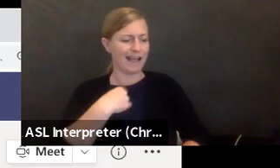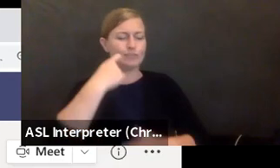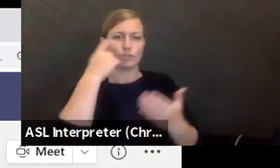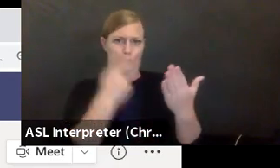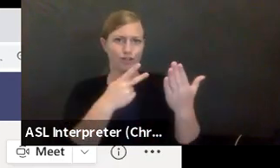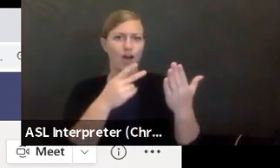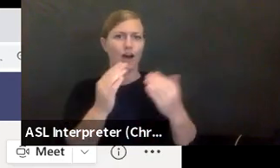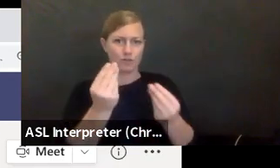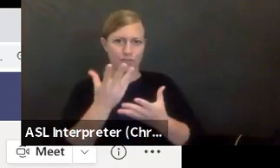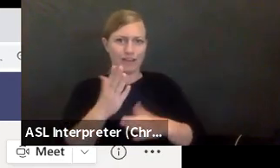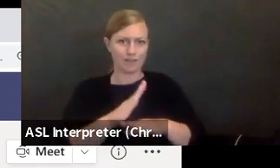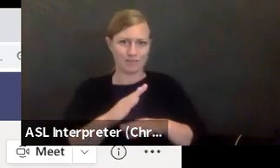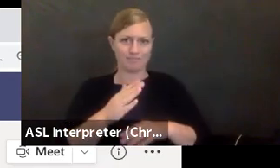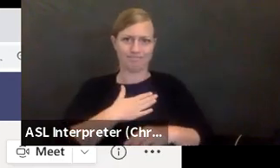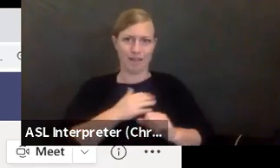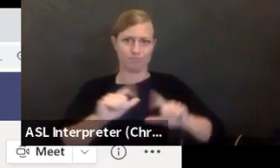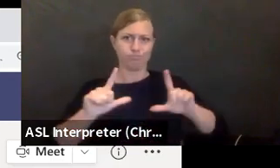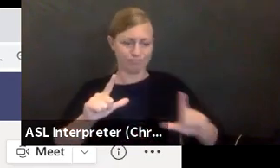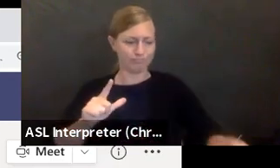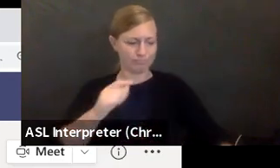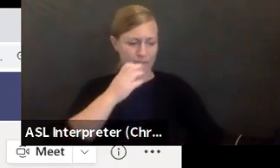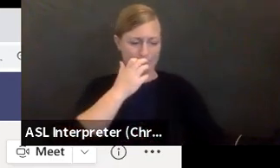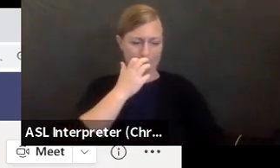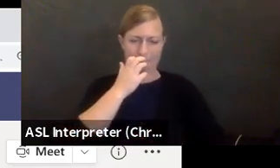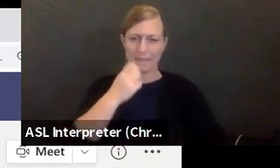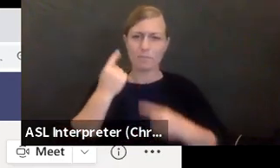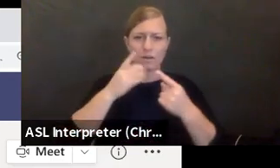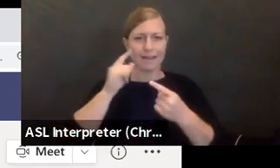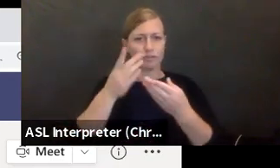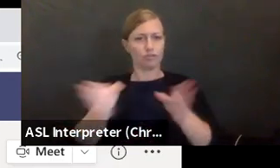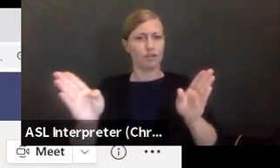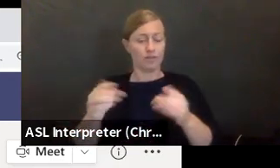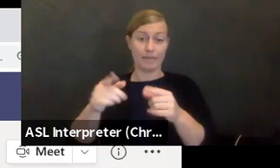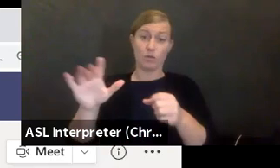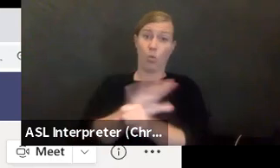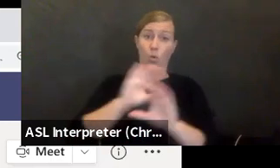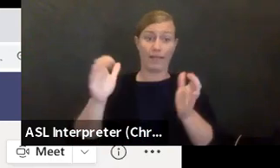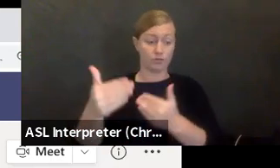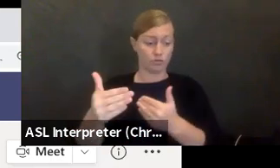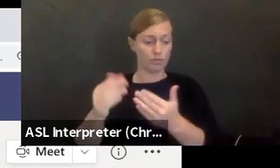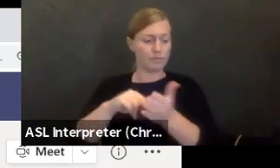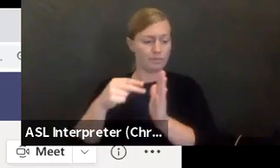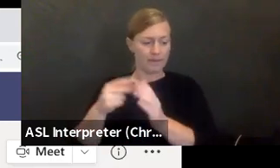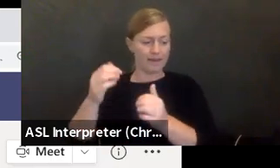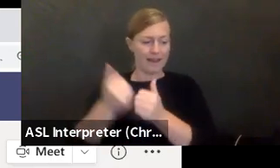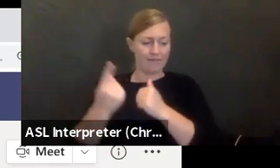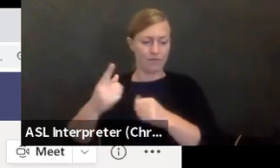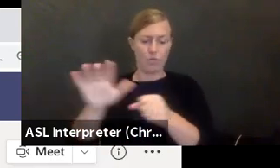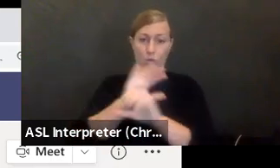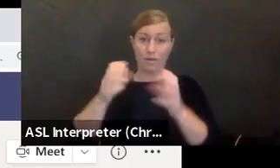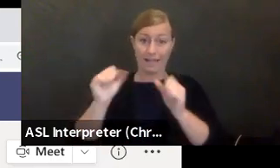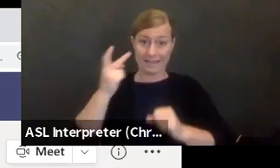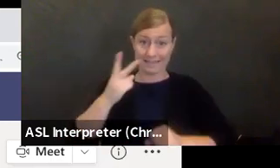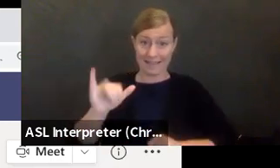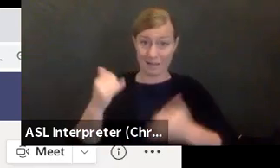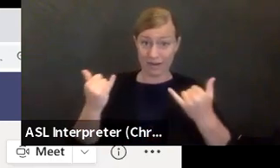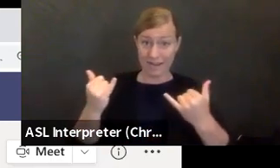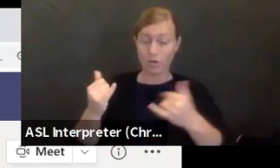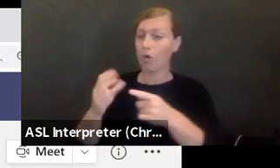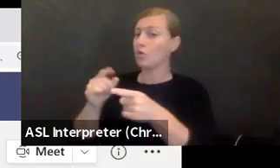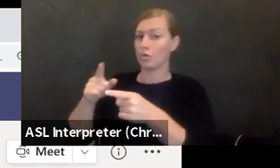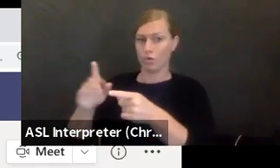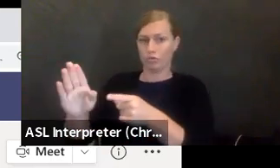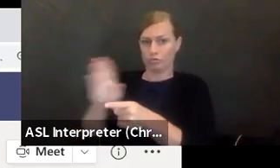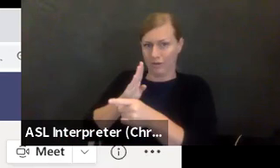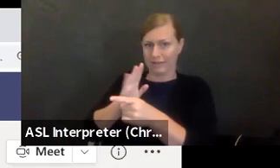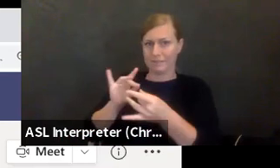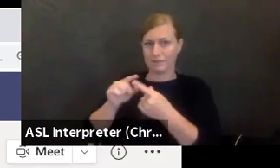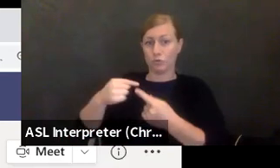JEFF: